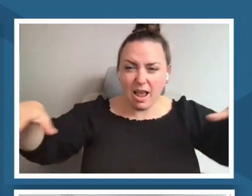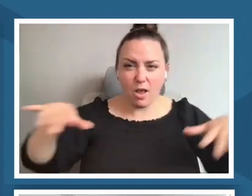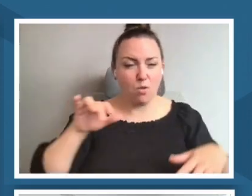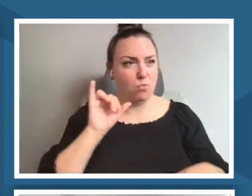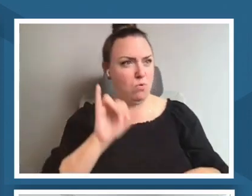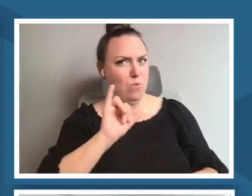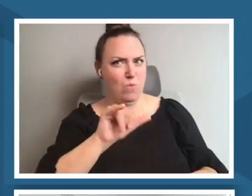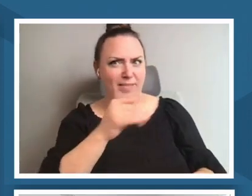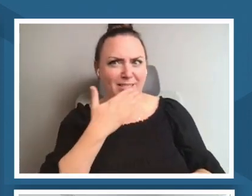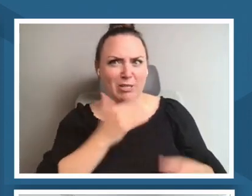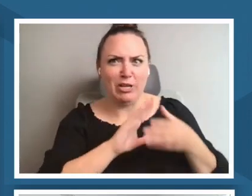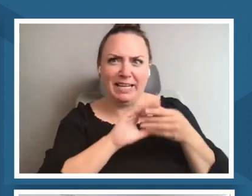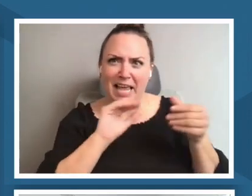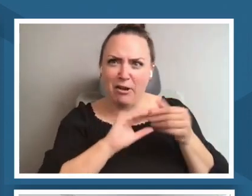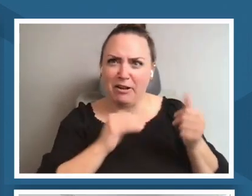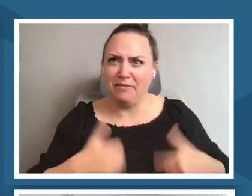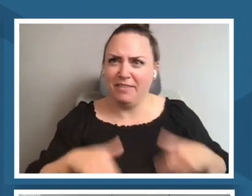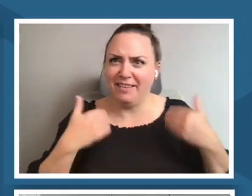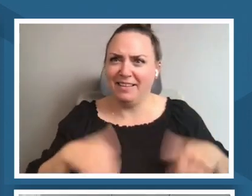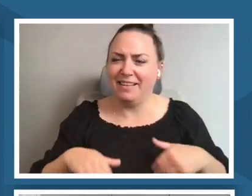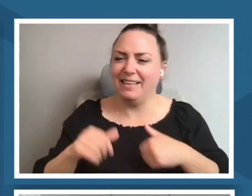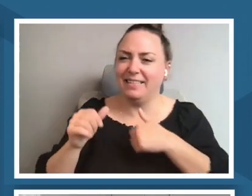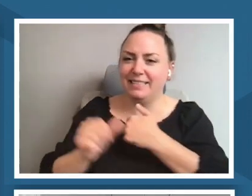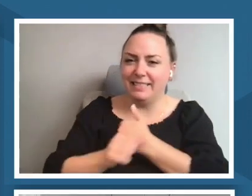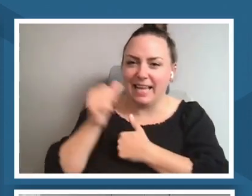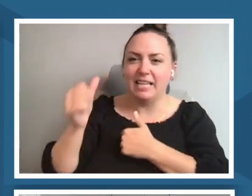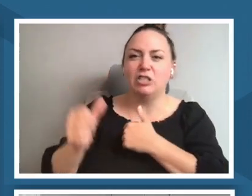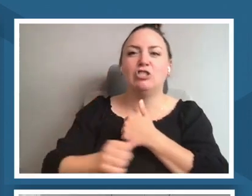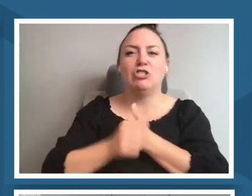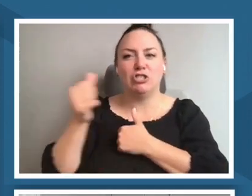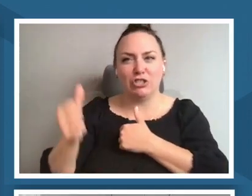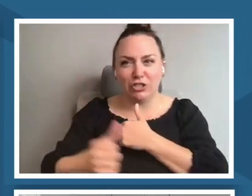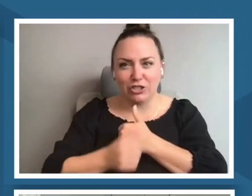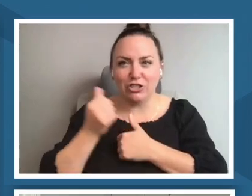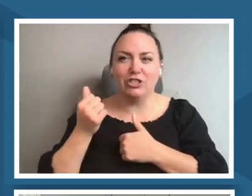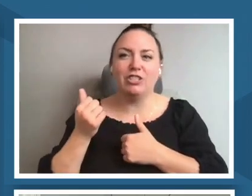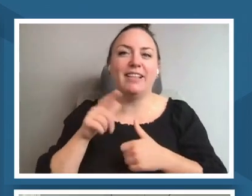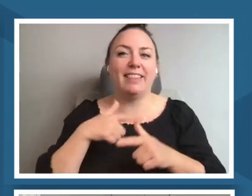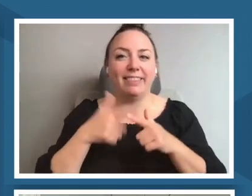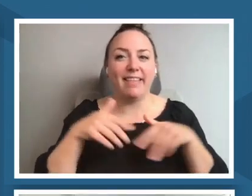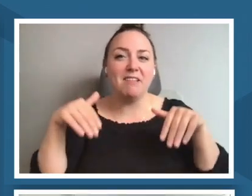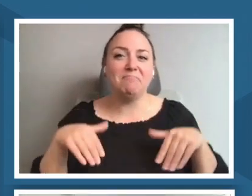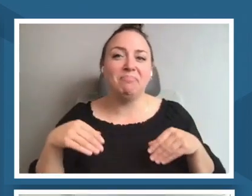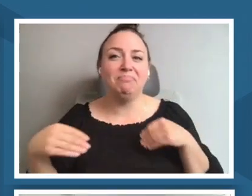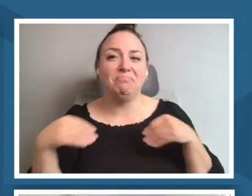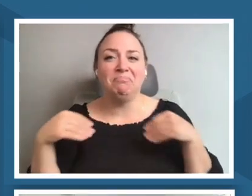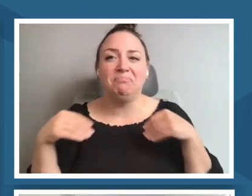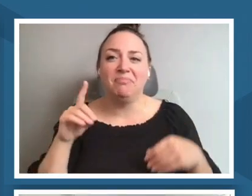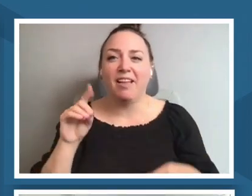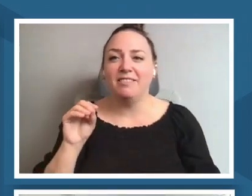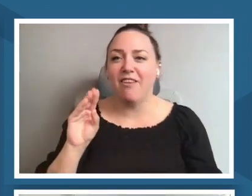oh dangerous dangerous and then docile